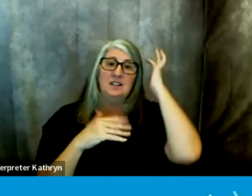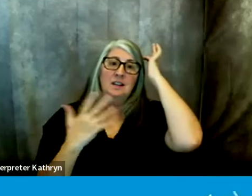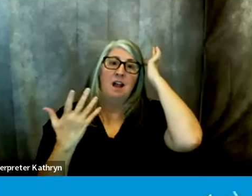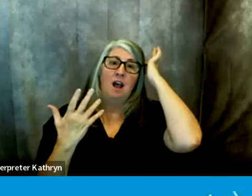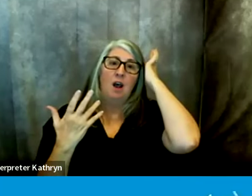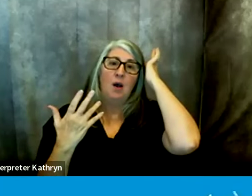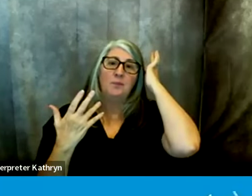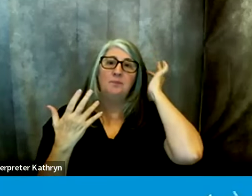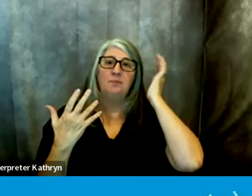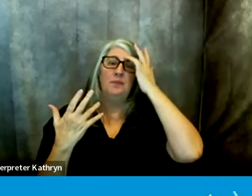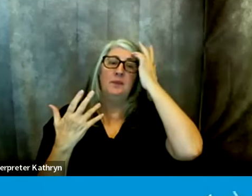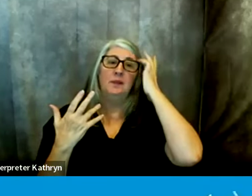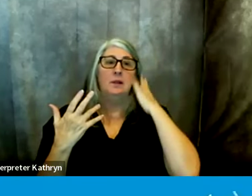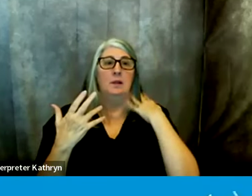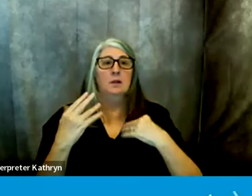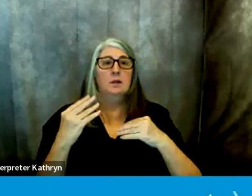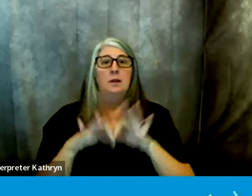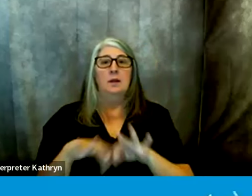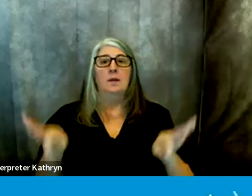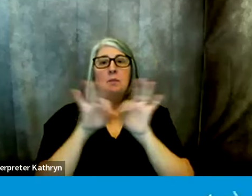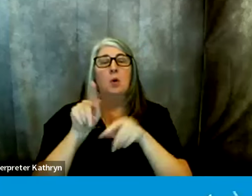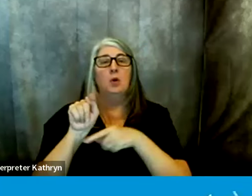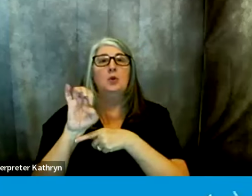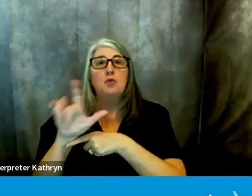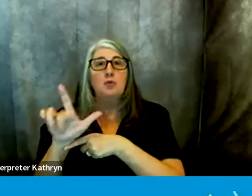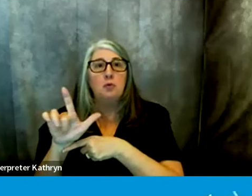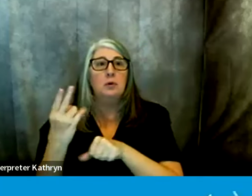another very important tool in their quiver